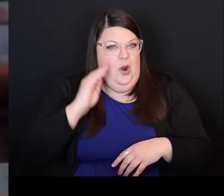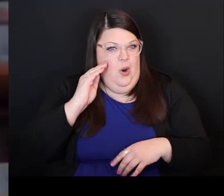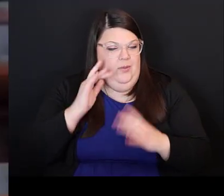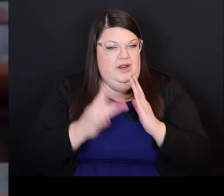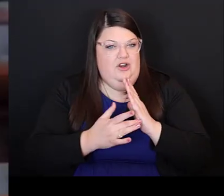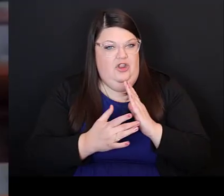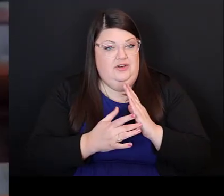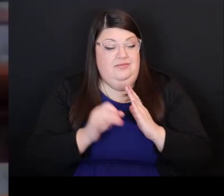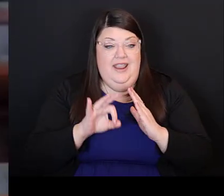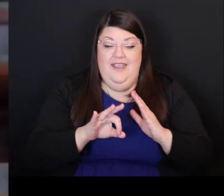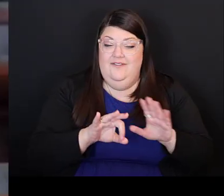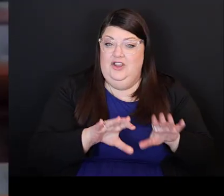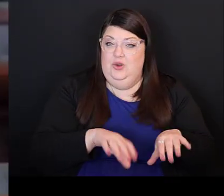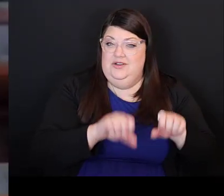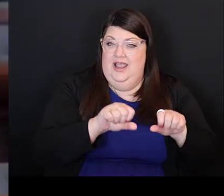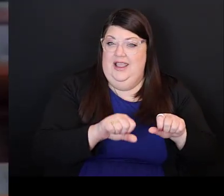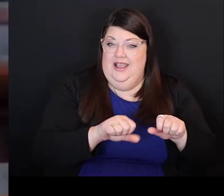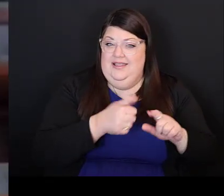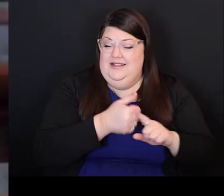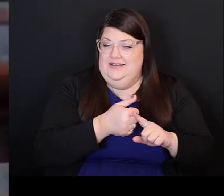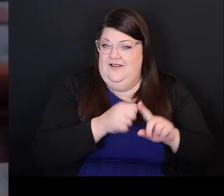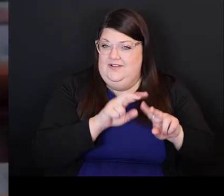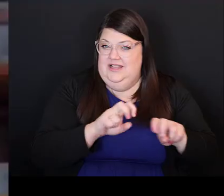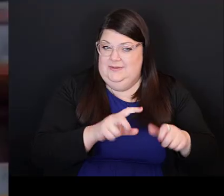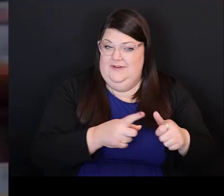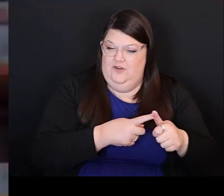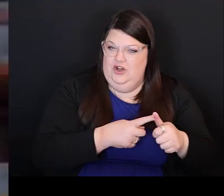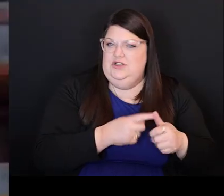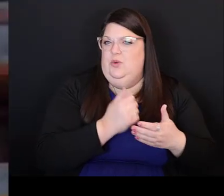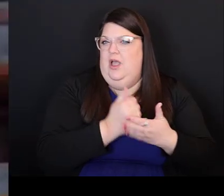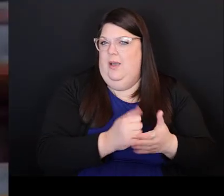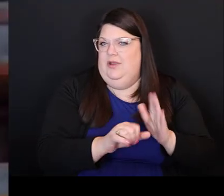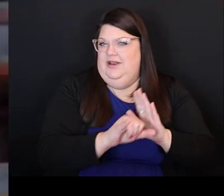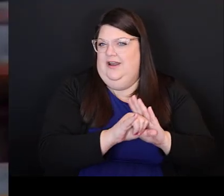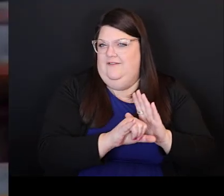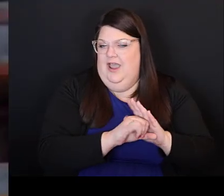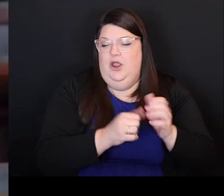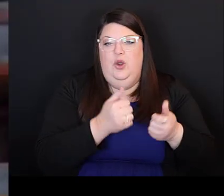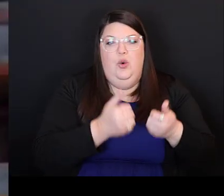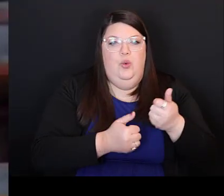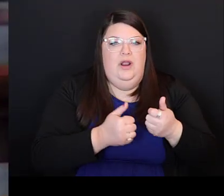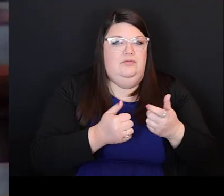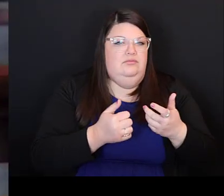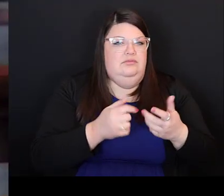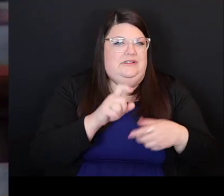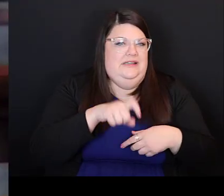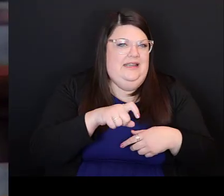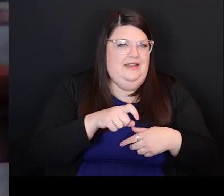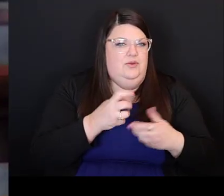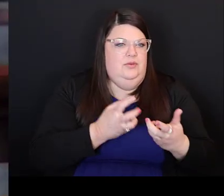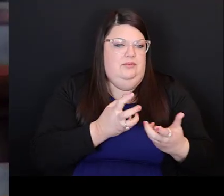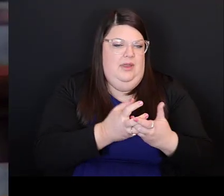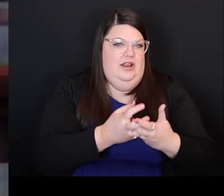If you decide to take the self-assessment first, that will help you to identify what your needs are in your activities of daily living.